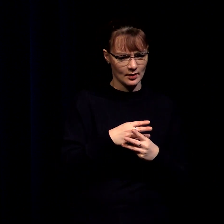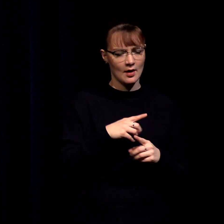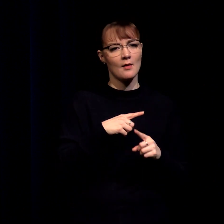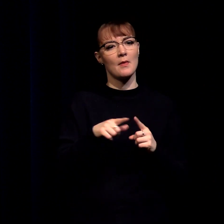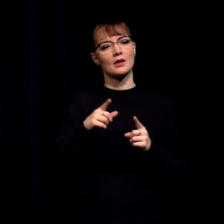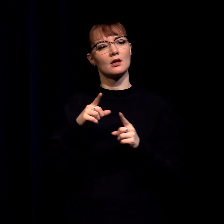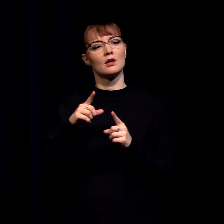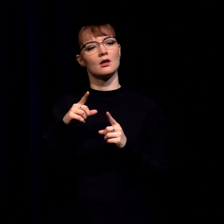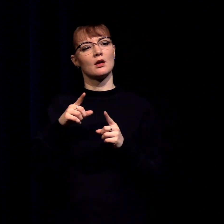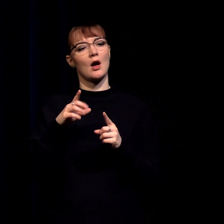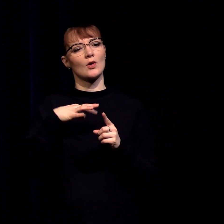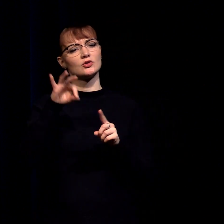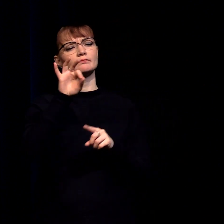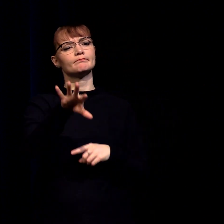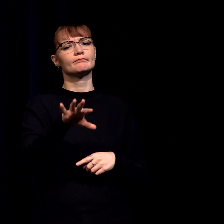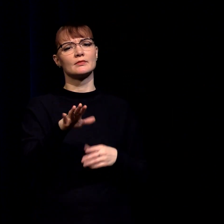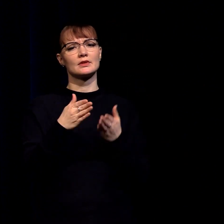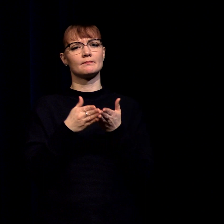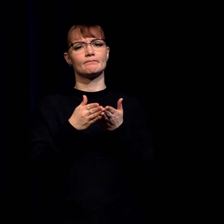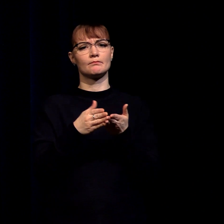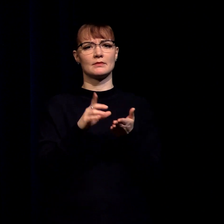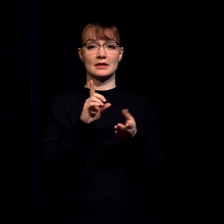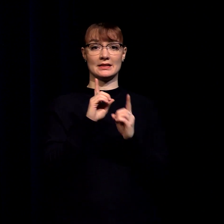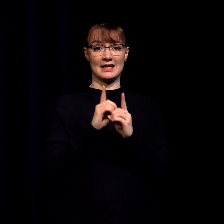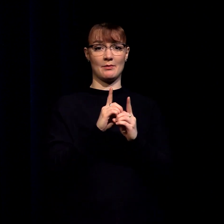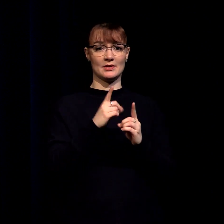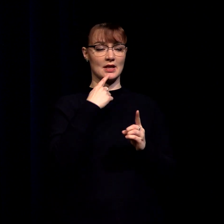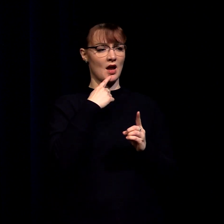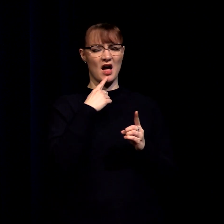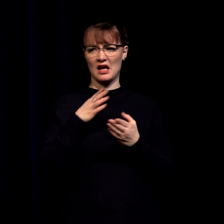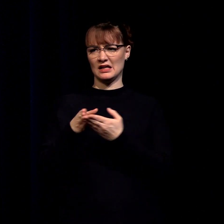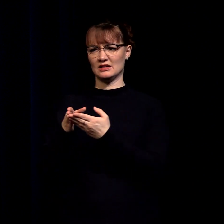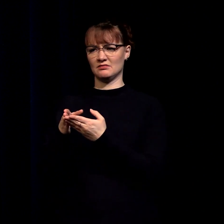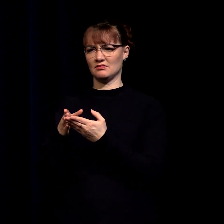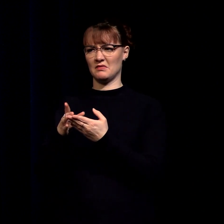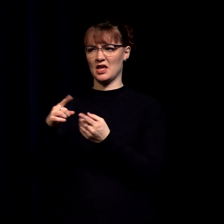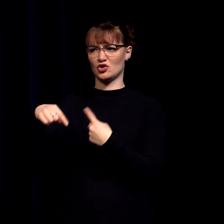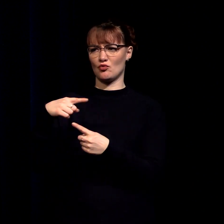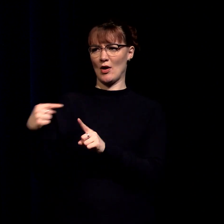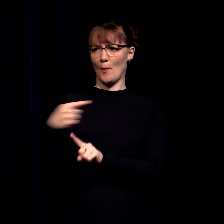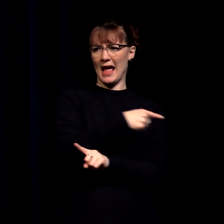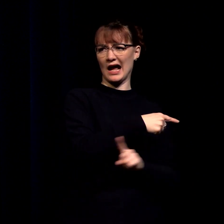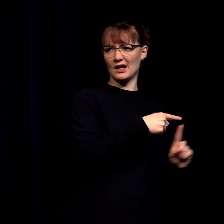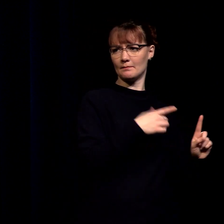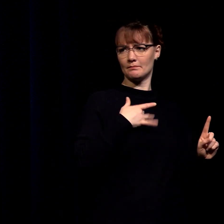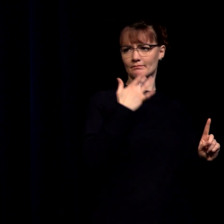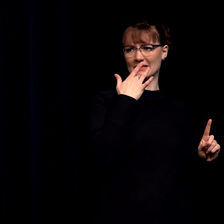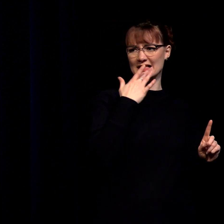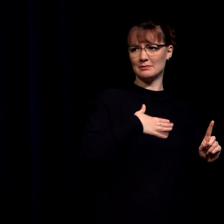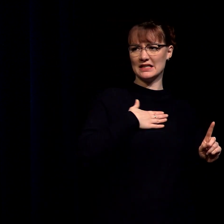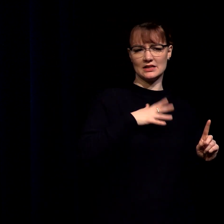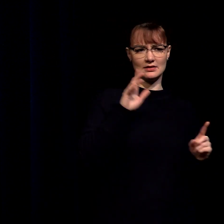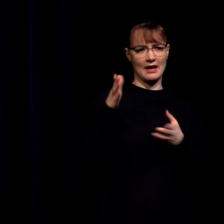go back. None of them said, because they're where they know they should be. They are on the front lines. In the final truth